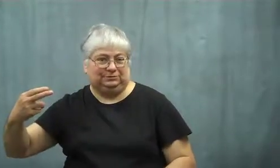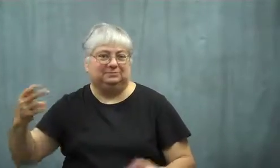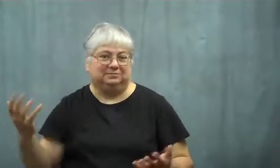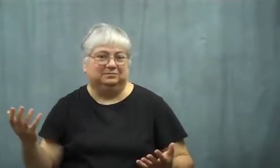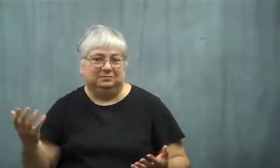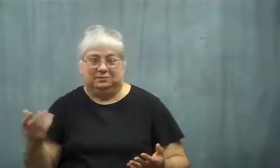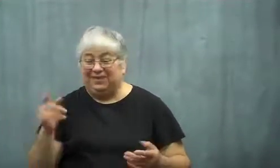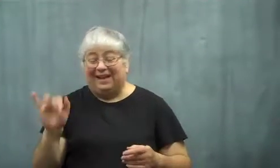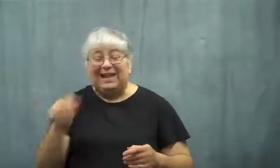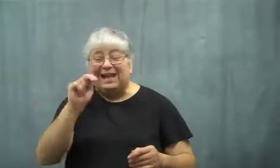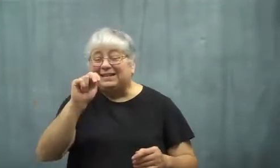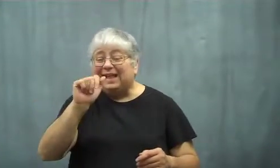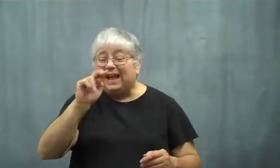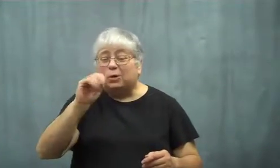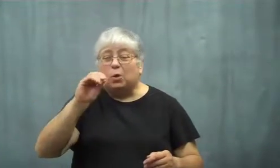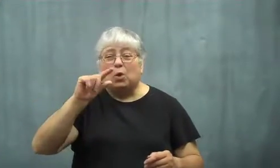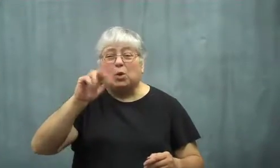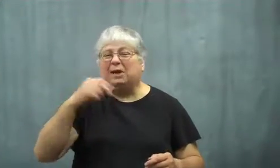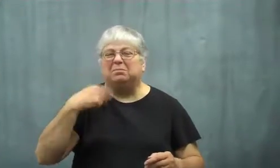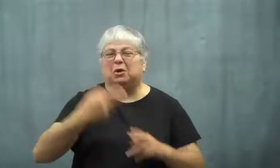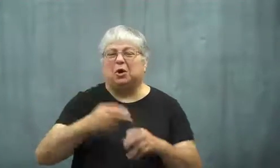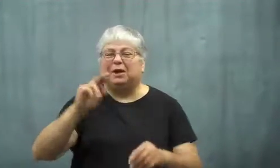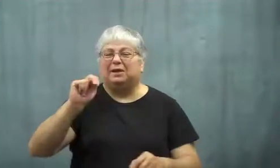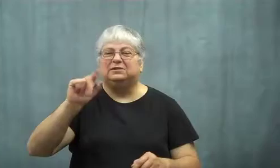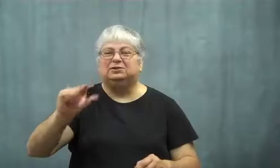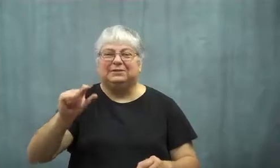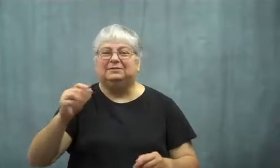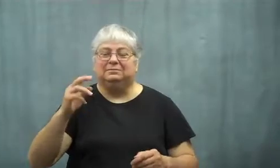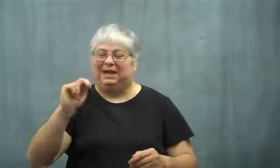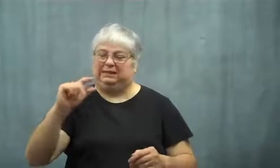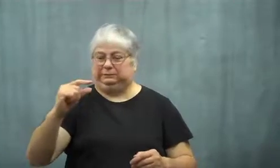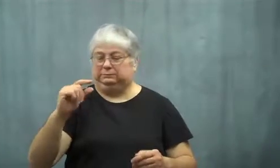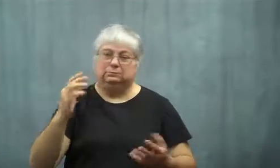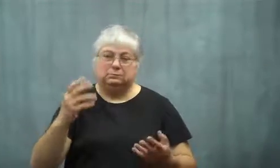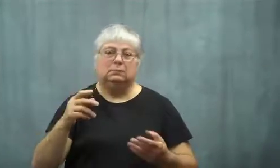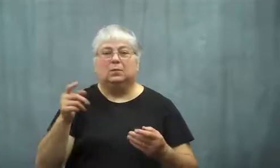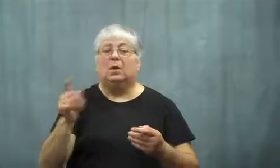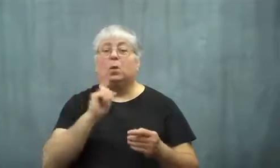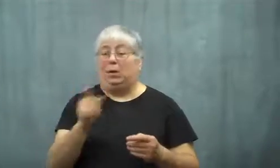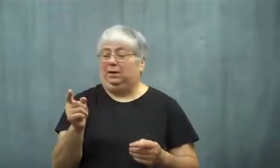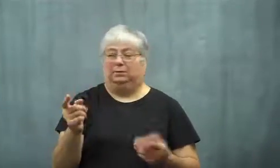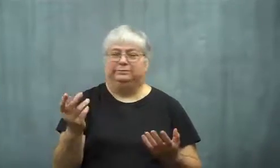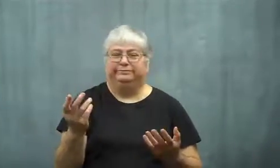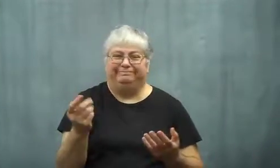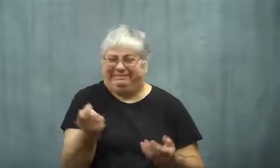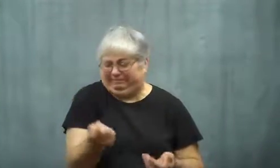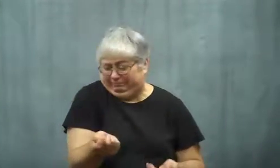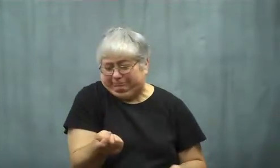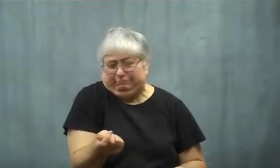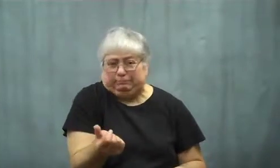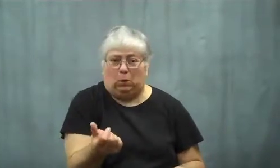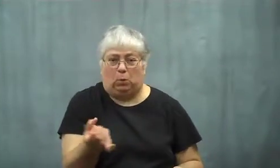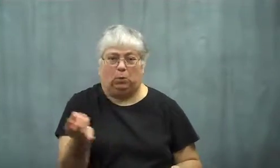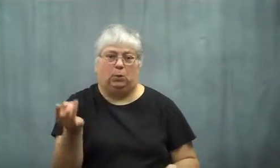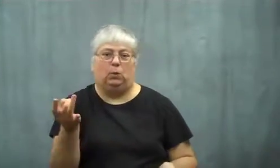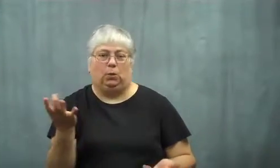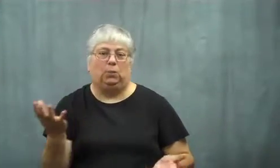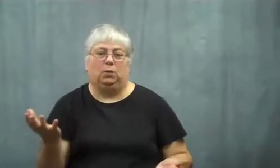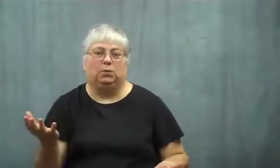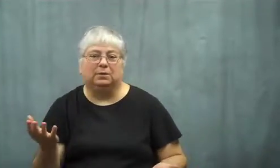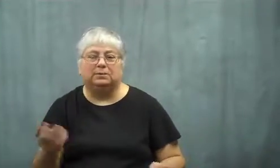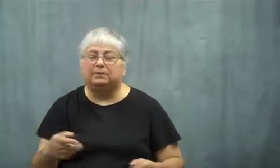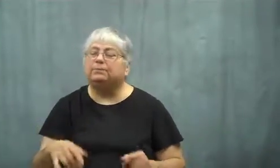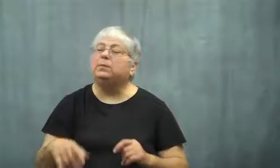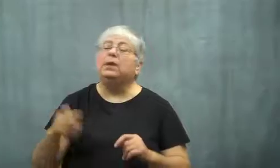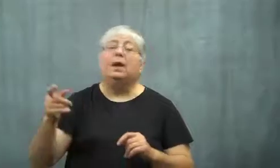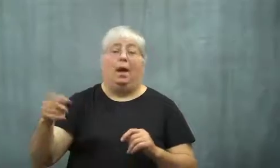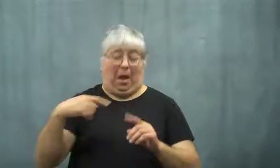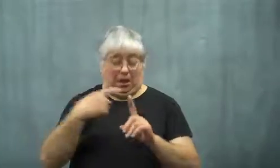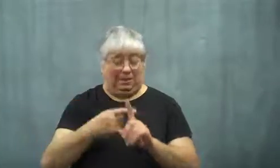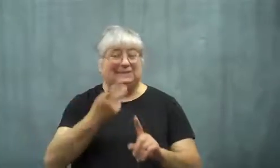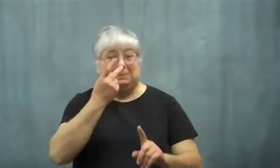I'll sign nanogram this way, n-g.